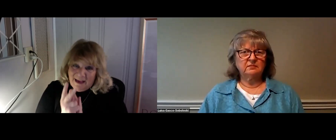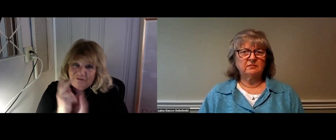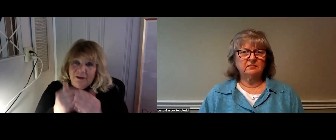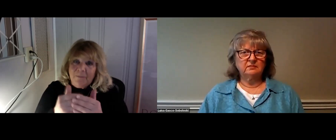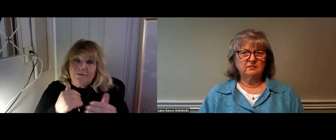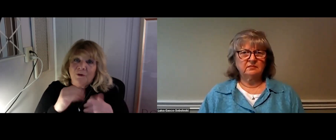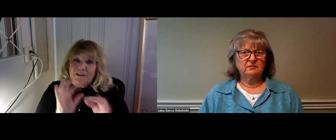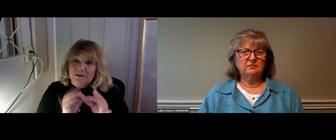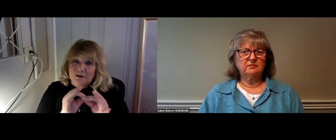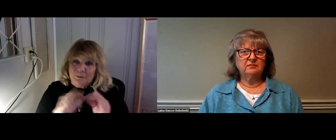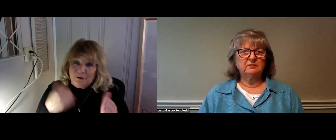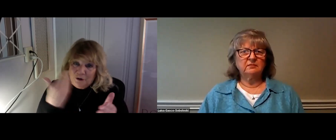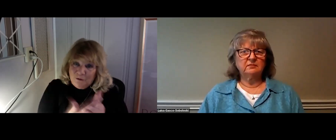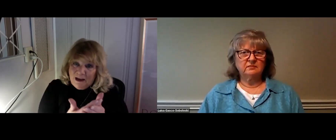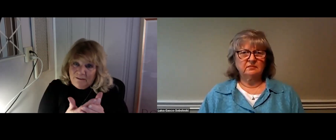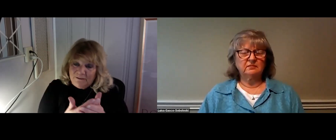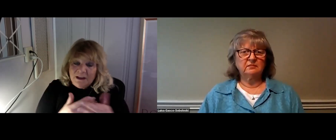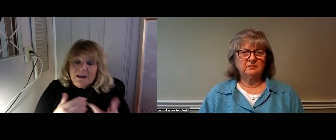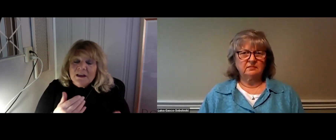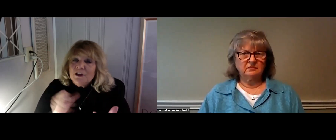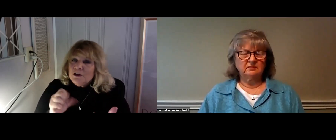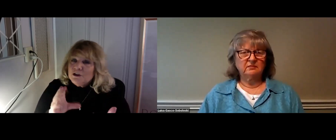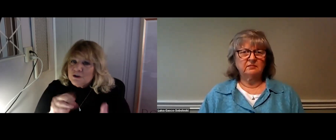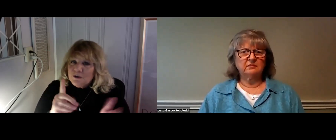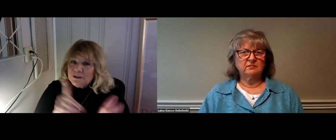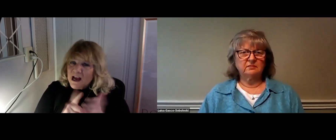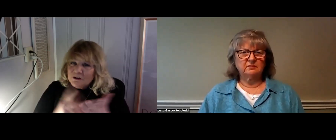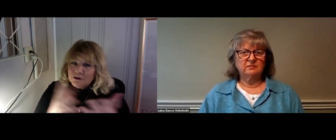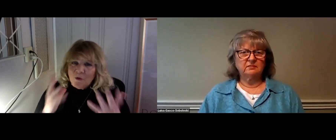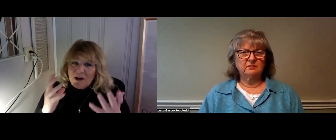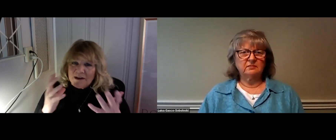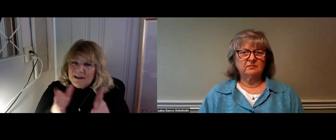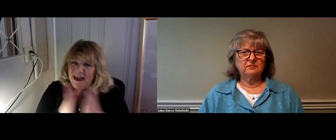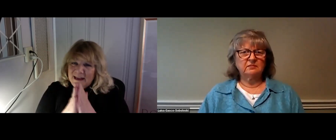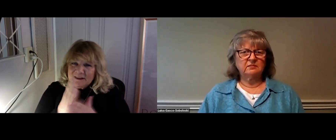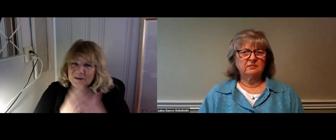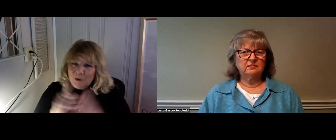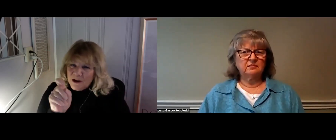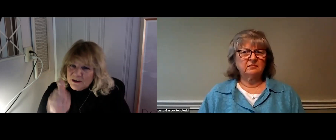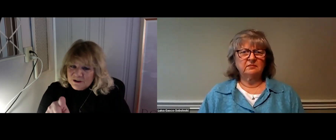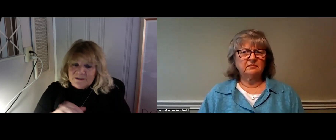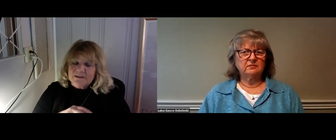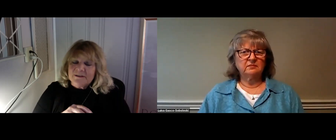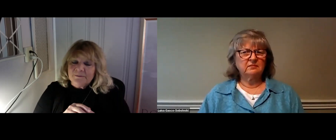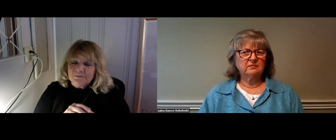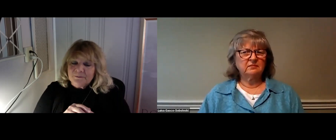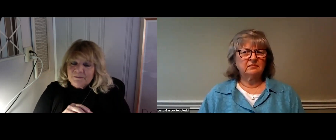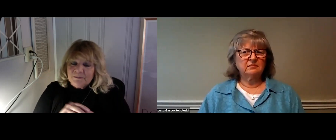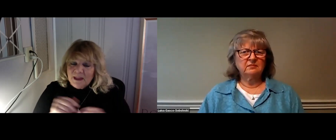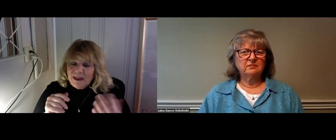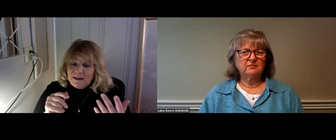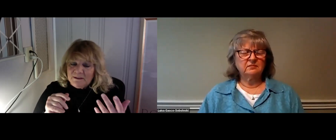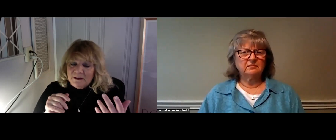before the interpreter arrived. So, the doctor wanted to ask some questions and